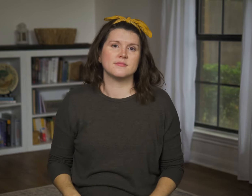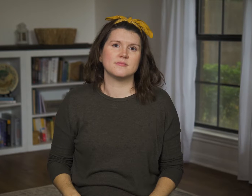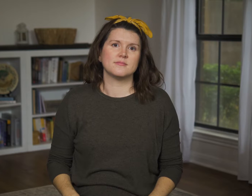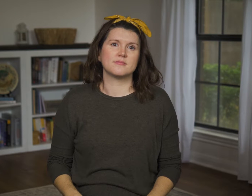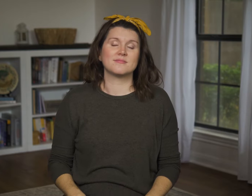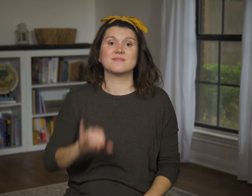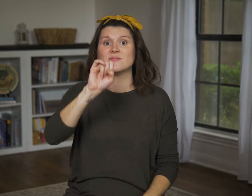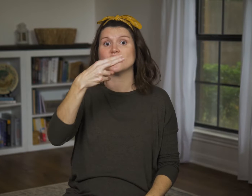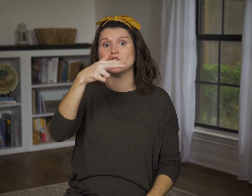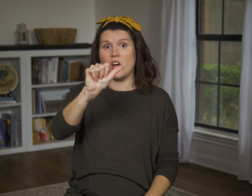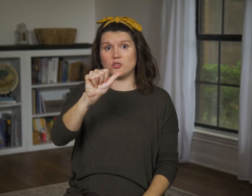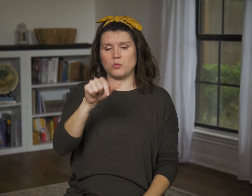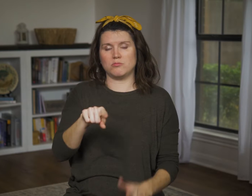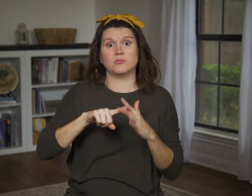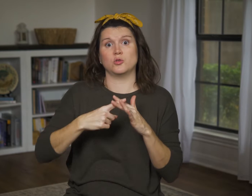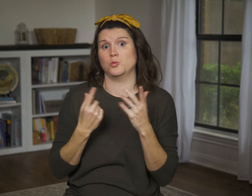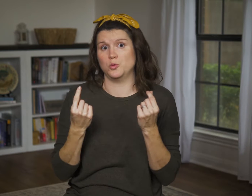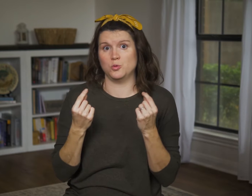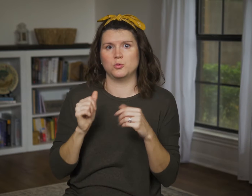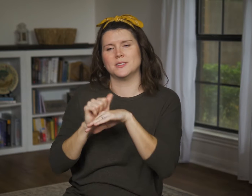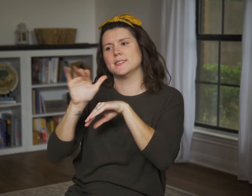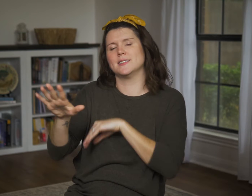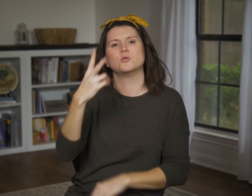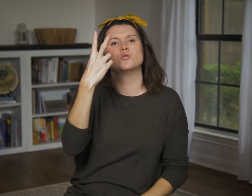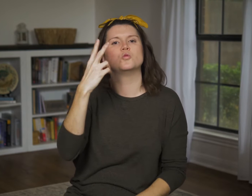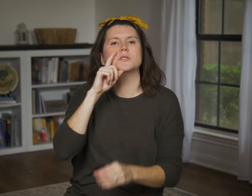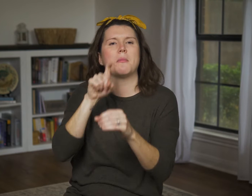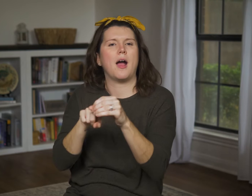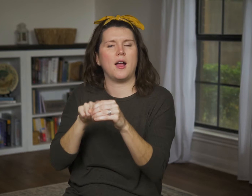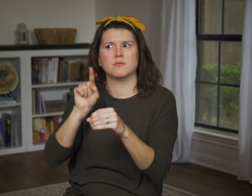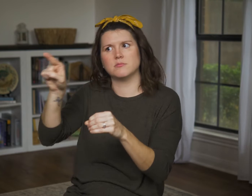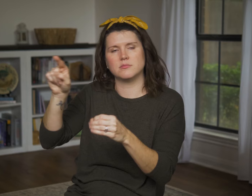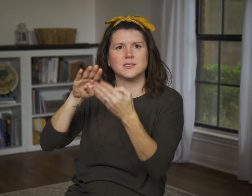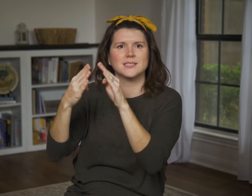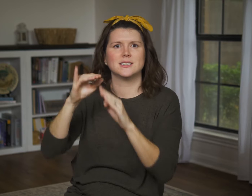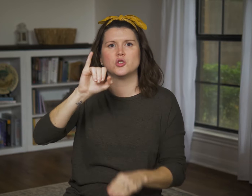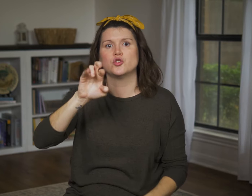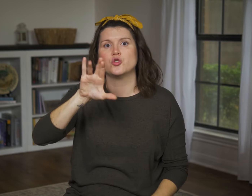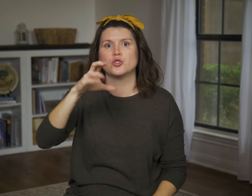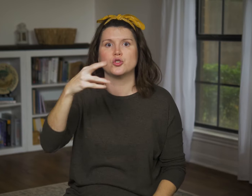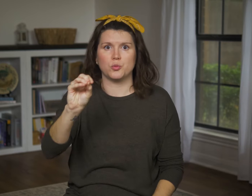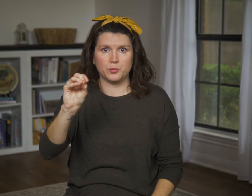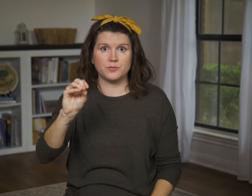Joshua sends two spies to Jericho,